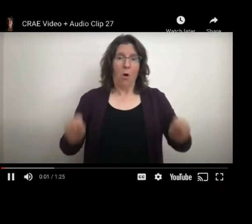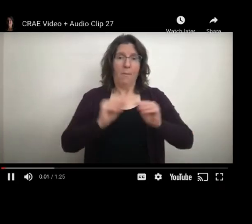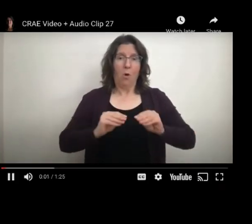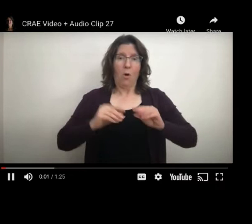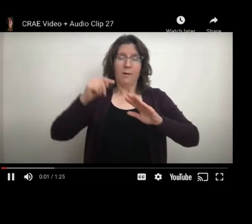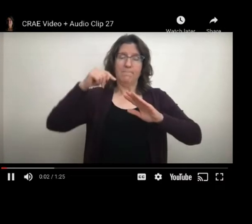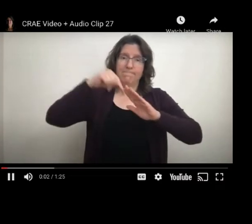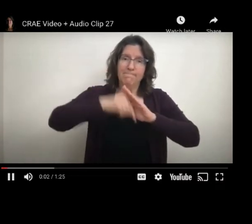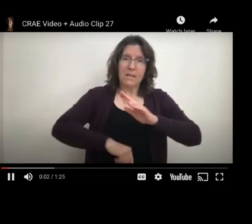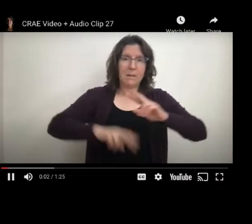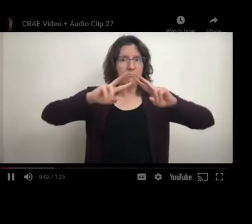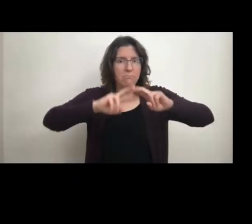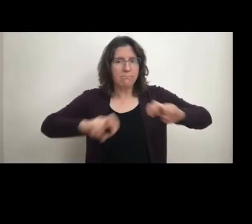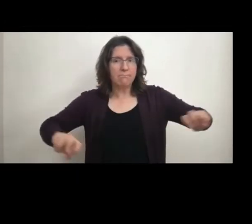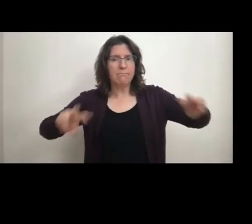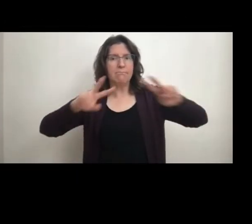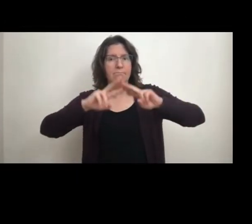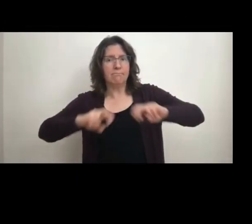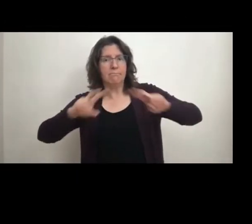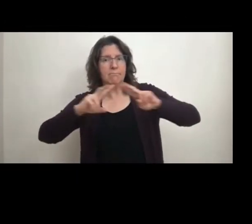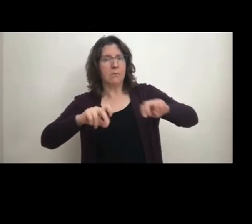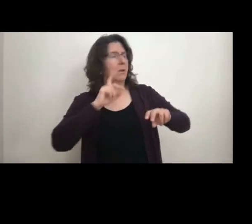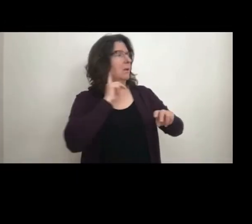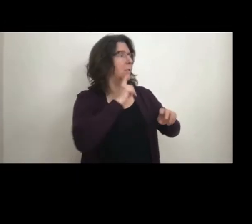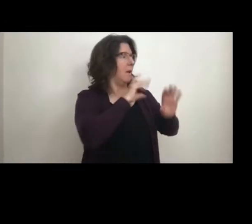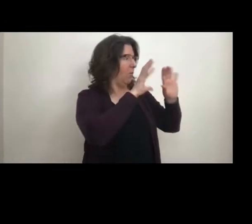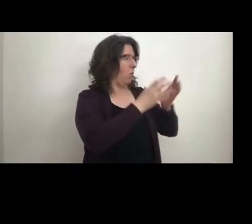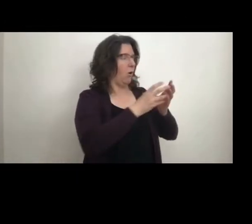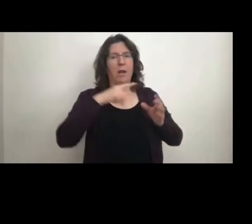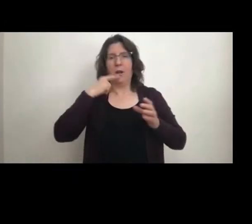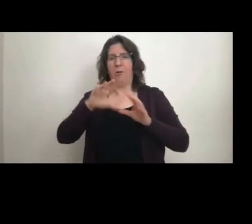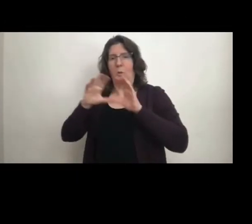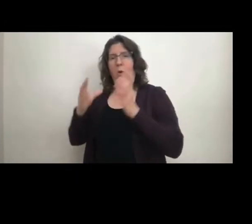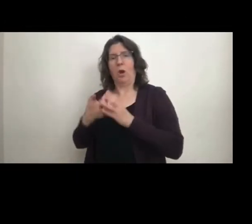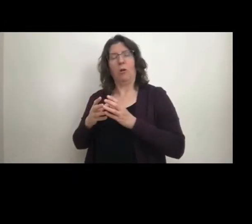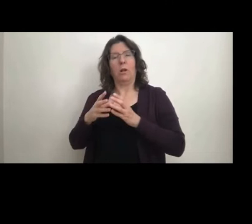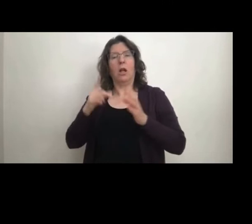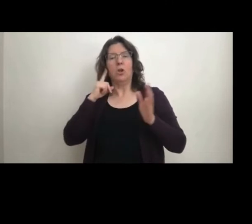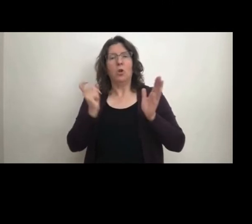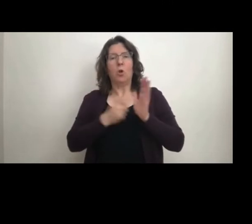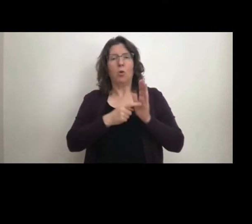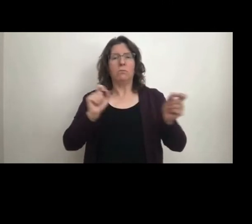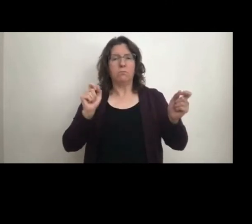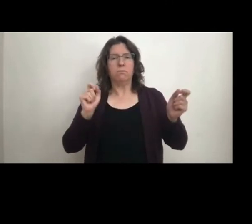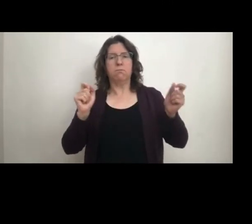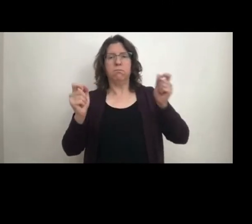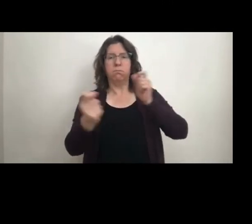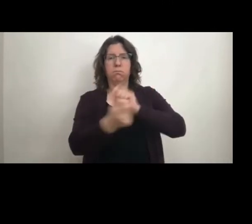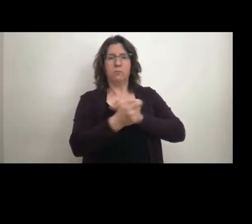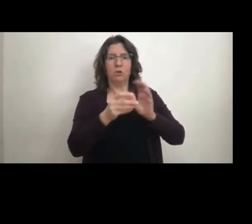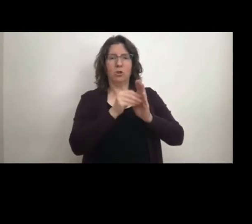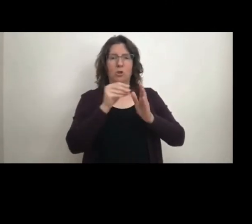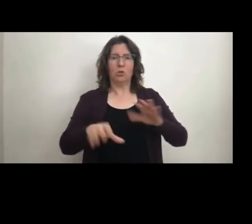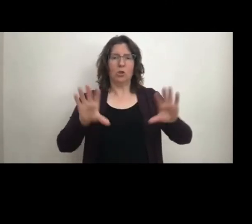We went deeper and deeper into our analysis of the deaf and hearing worlds.